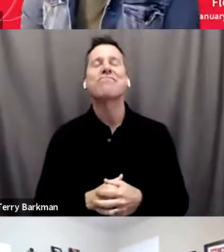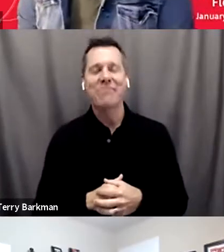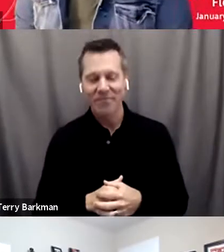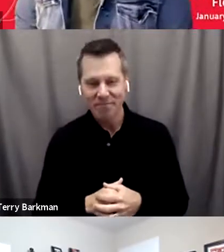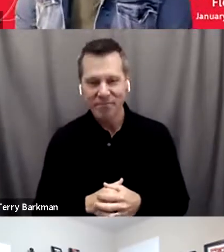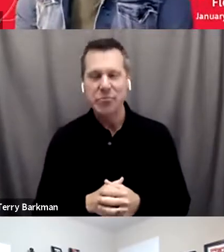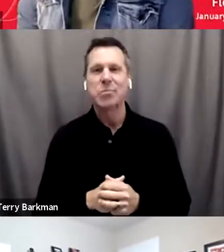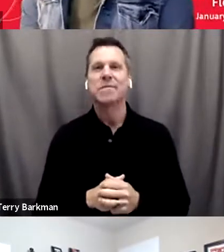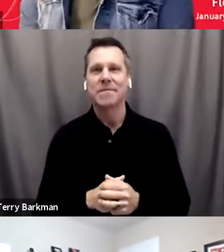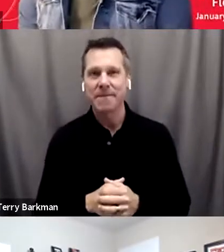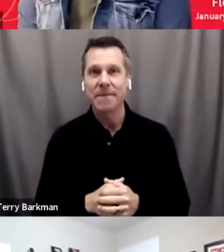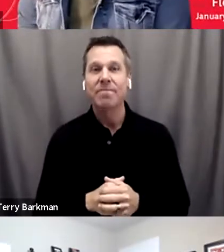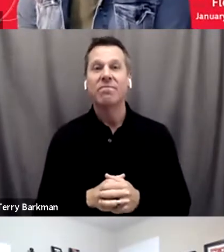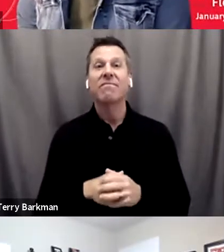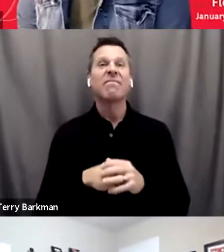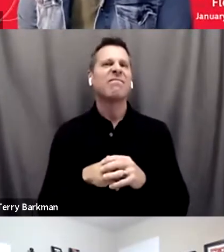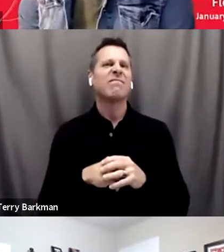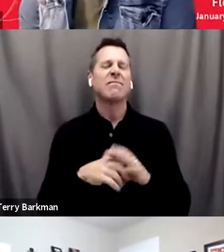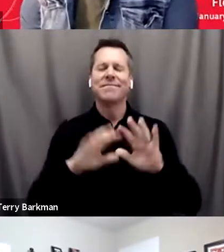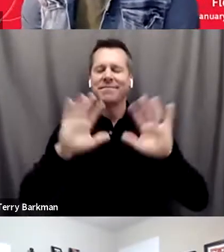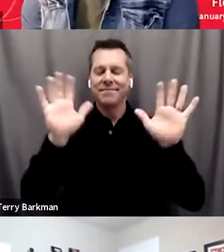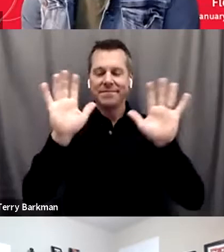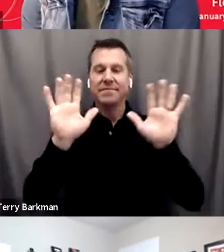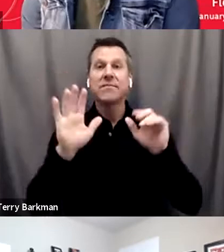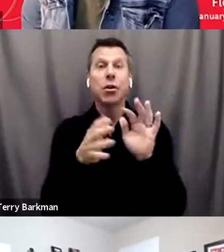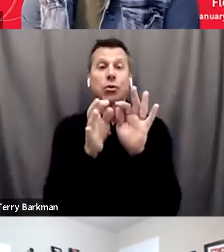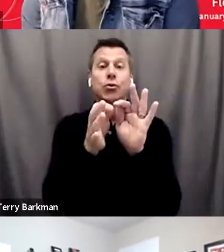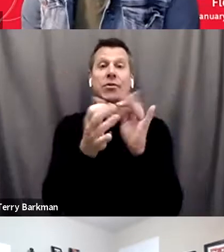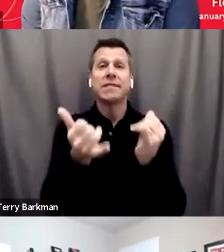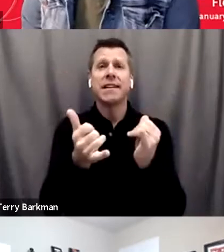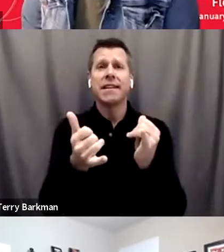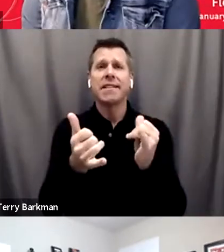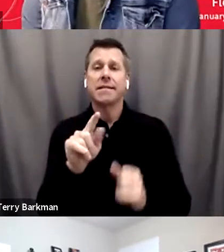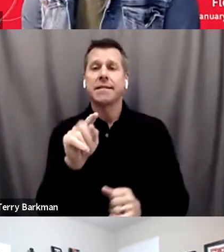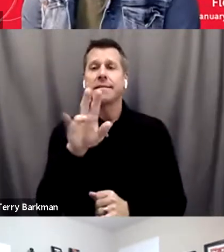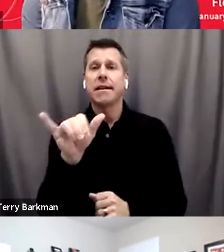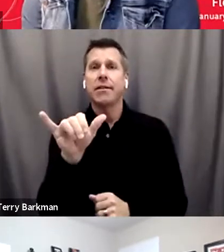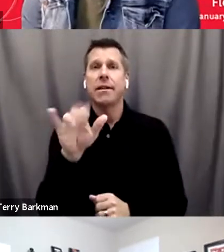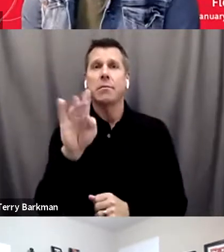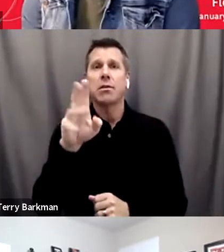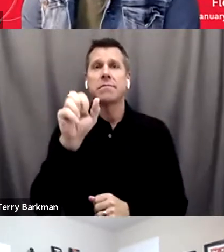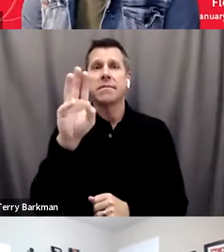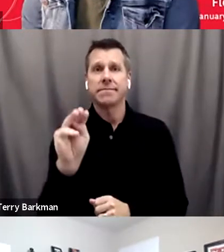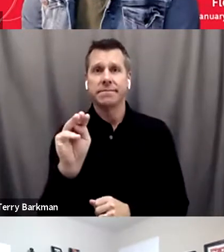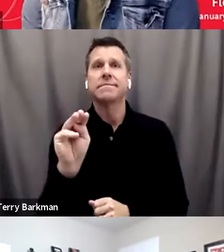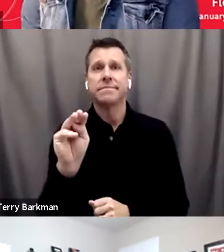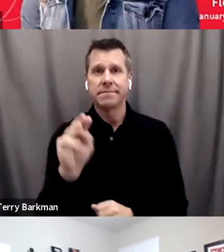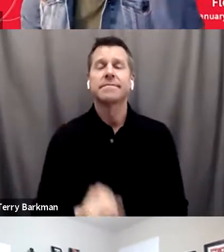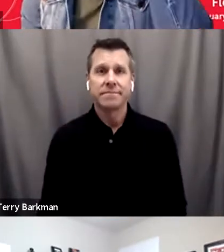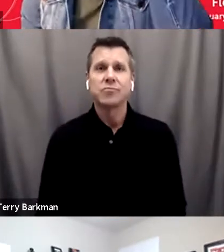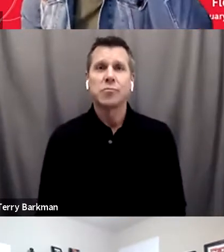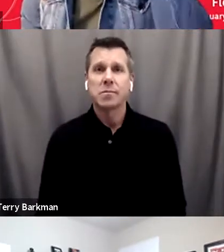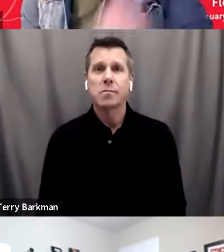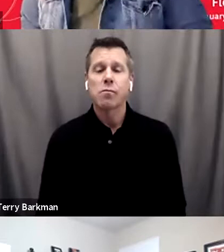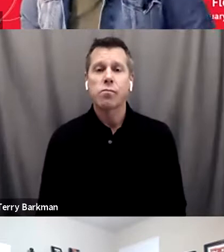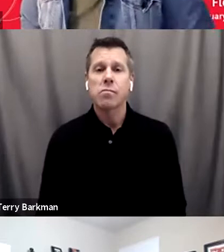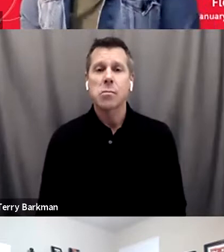here reminders for the bass. Oh, I'm sorry. And your interpreter today is going to be Terry Bartman. We do ask for some basic zoom